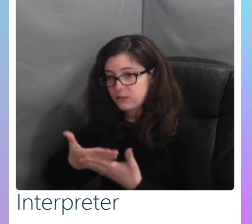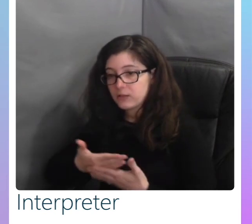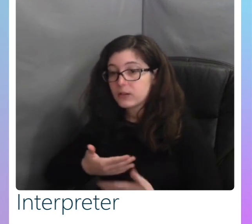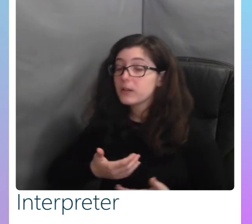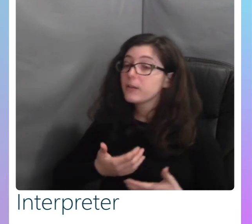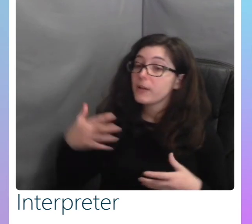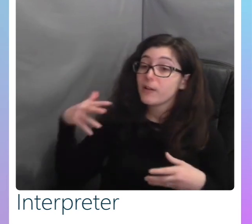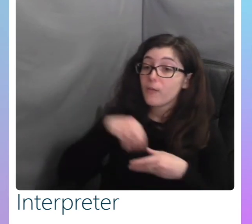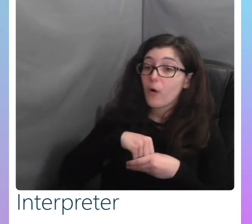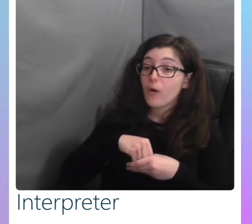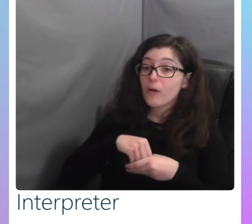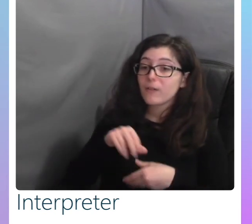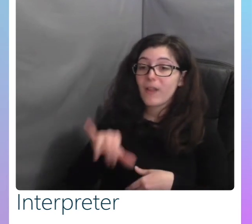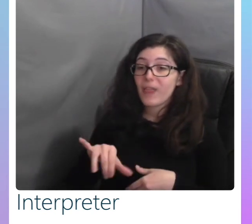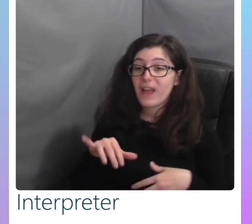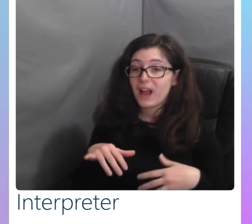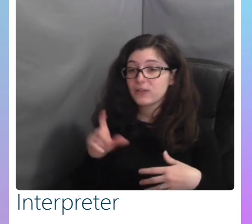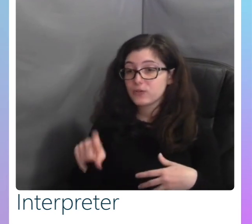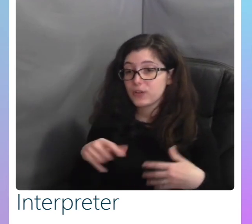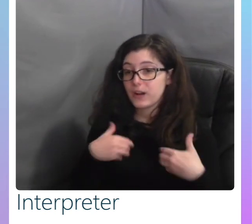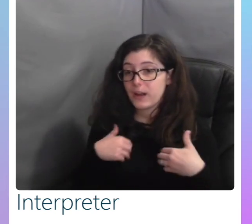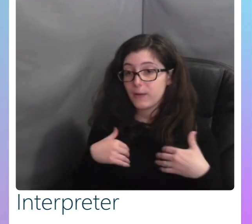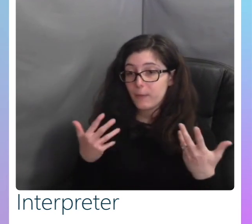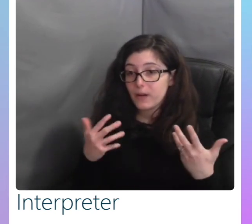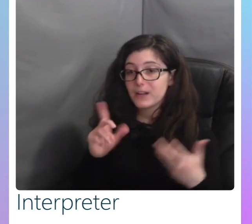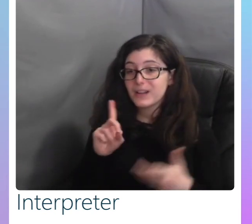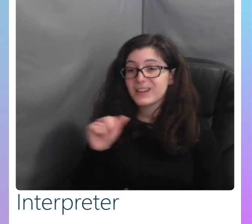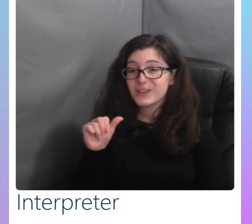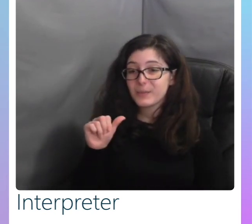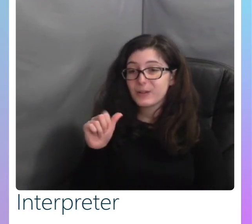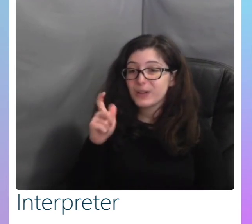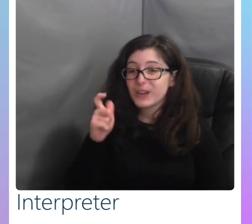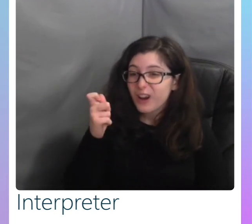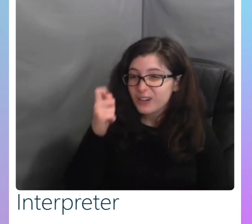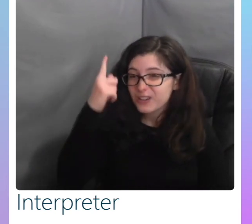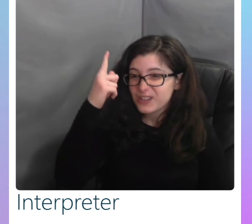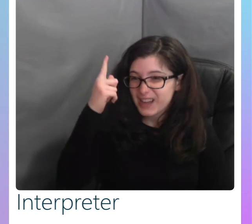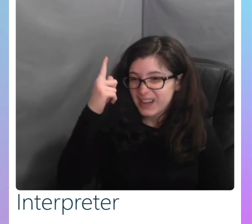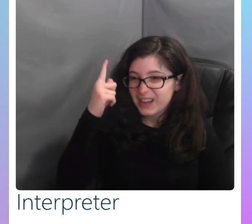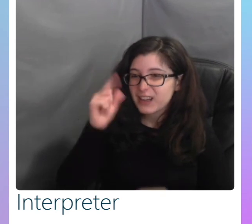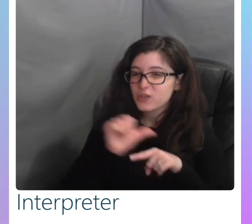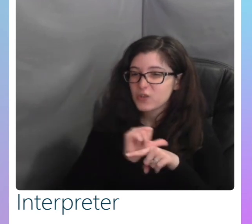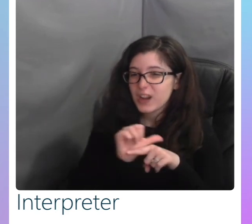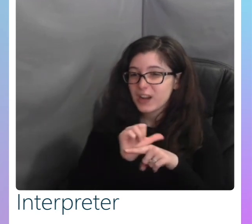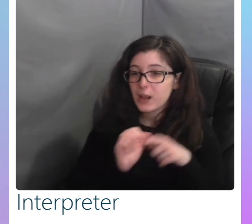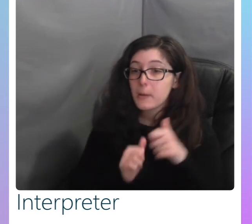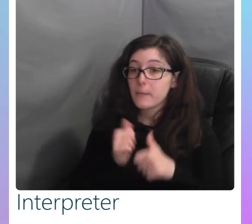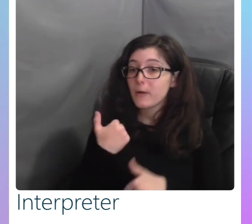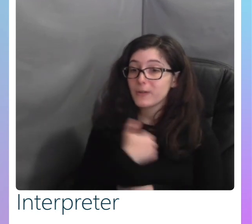some disability understanding training, so most of us who don't have any concept